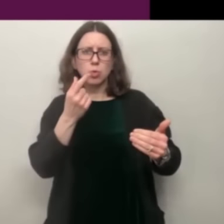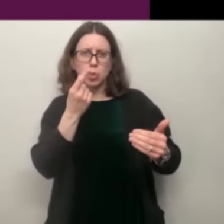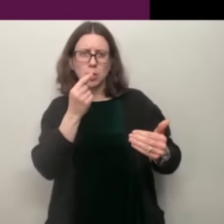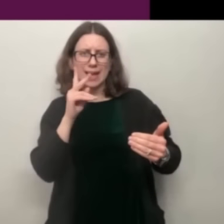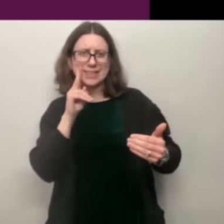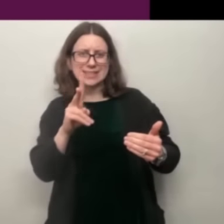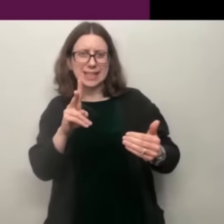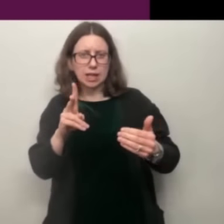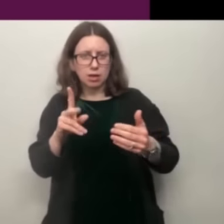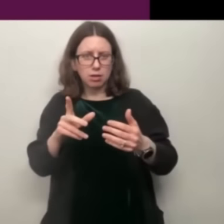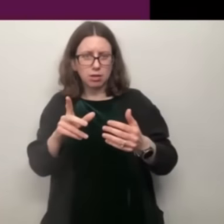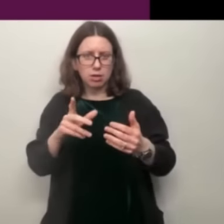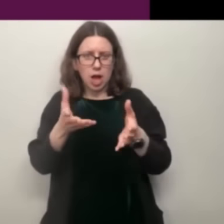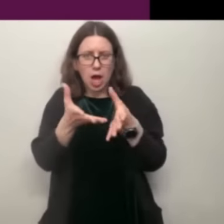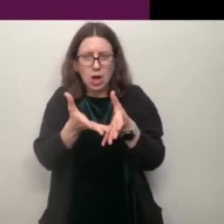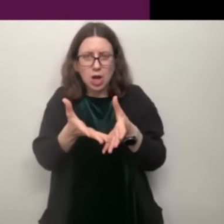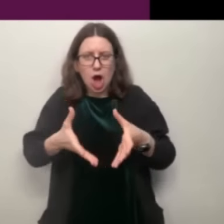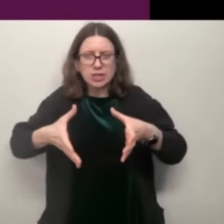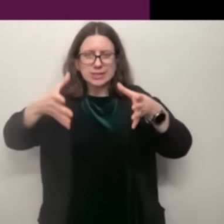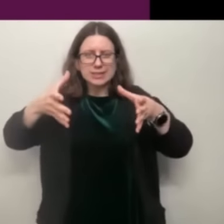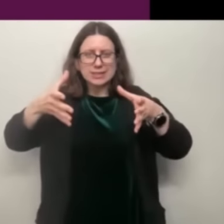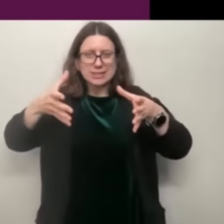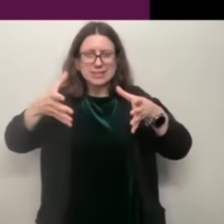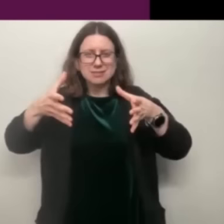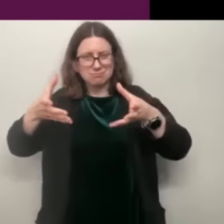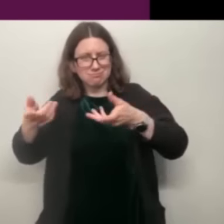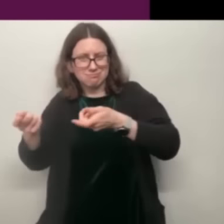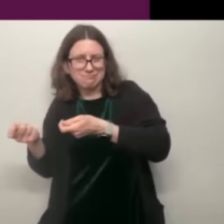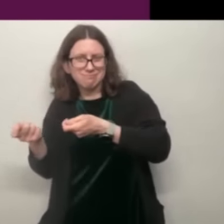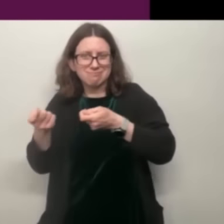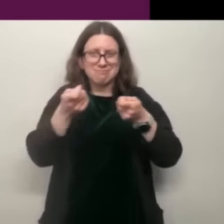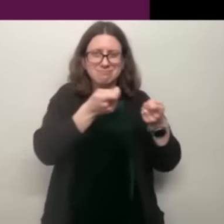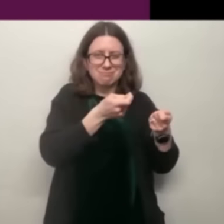and this is a clearly a casting of a large cylinder for a steam engine,